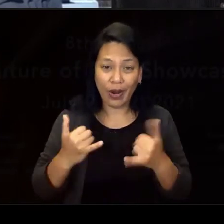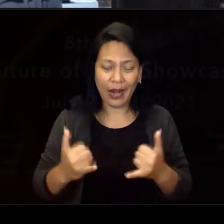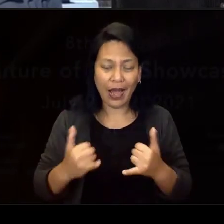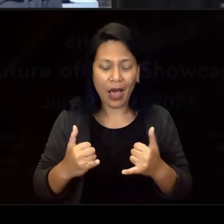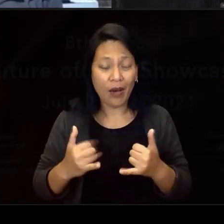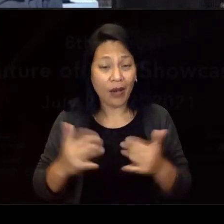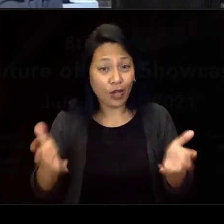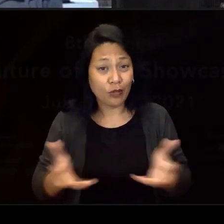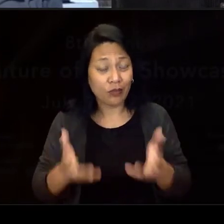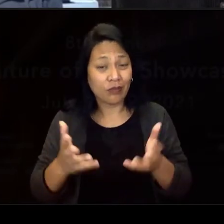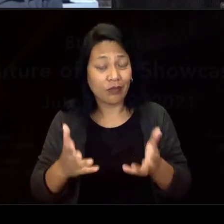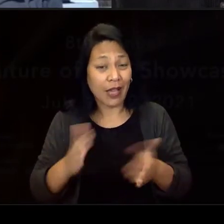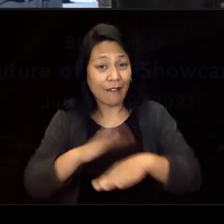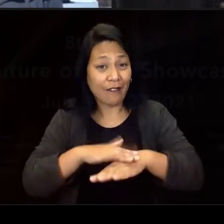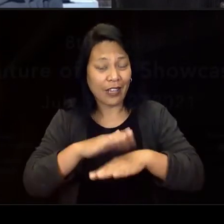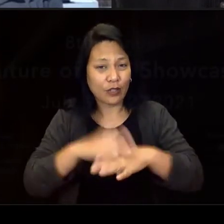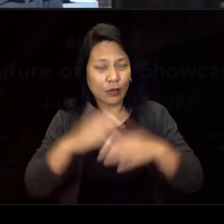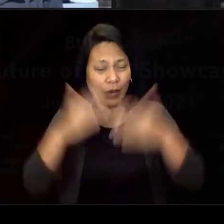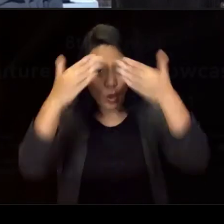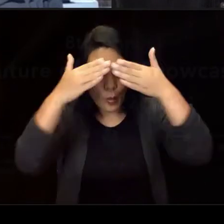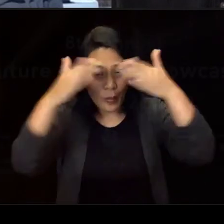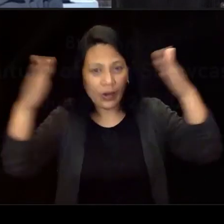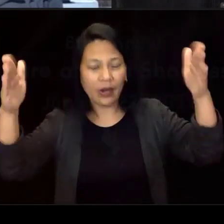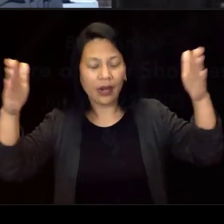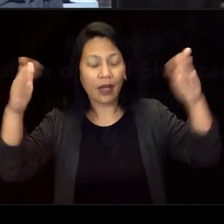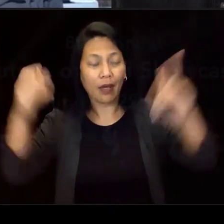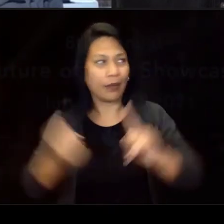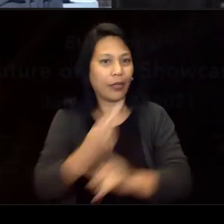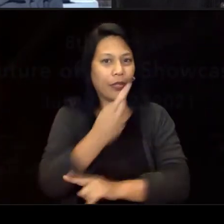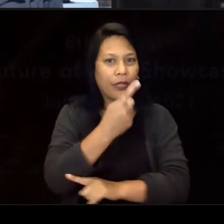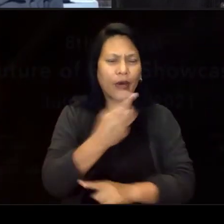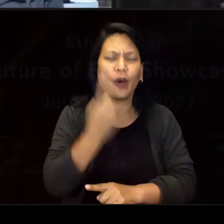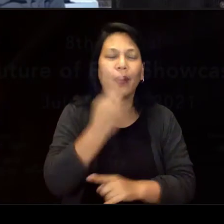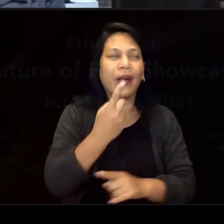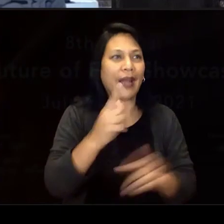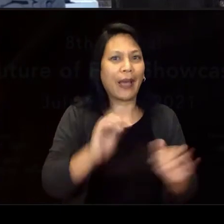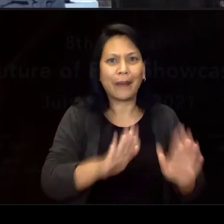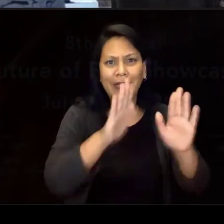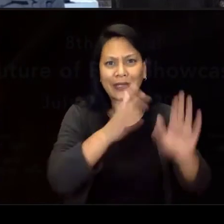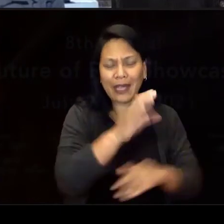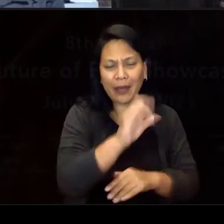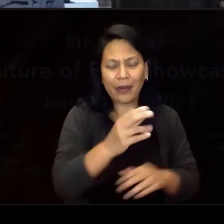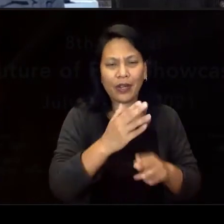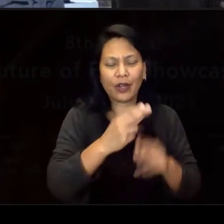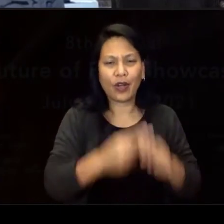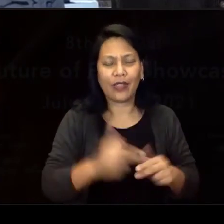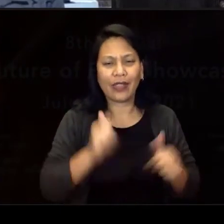There is an amazing company, sorry I just thought to myself, it's called, Theatrical Intimacy Educators.